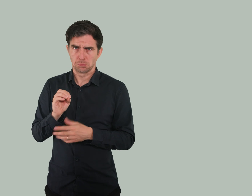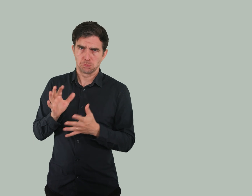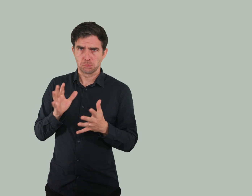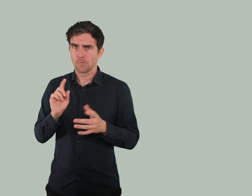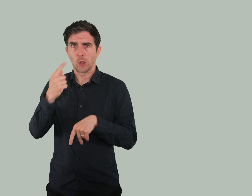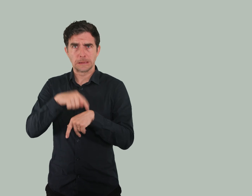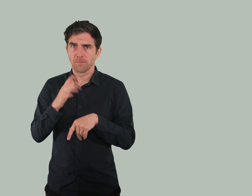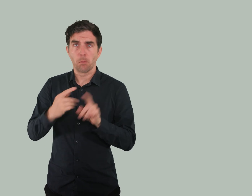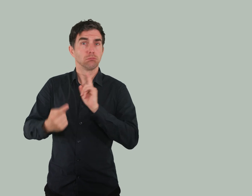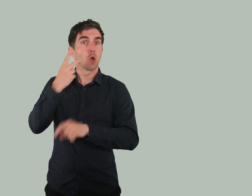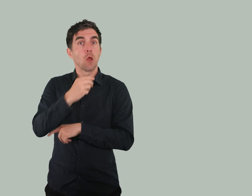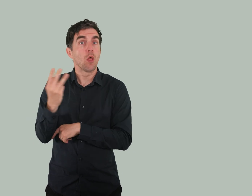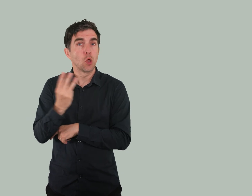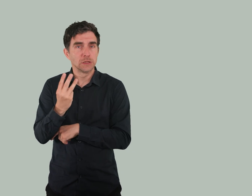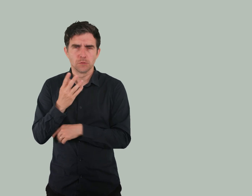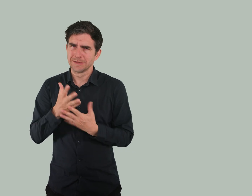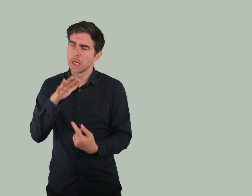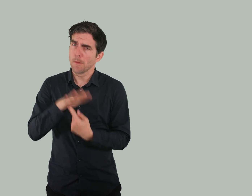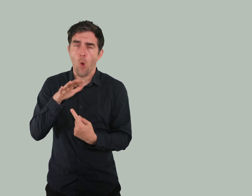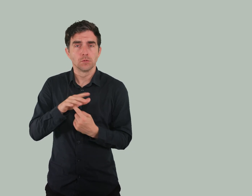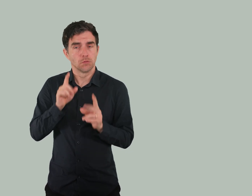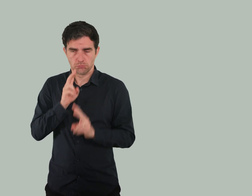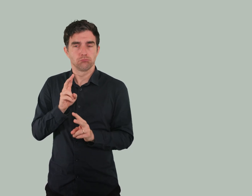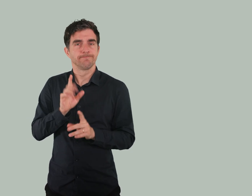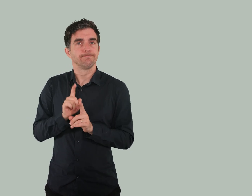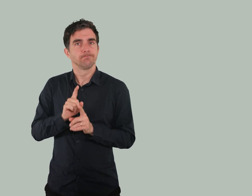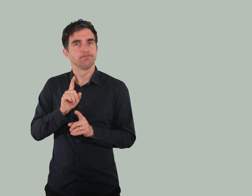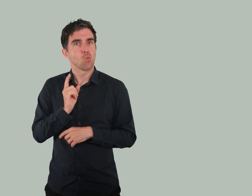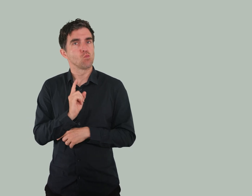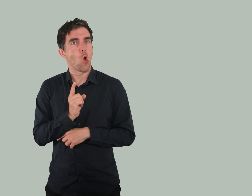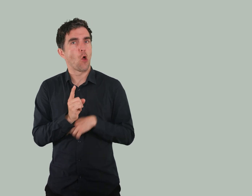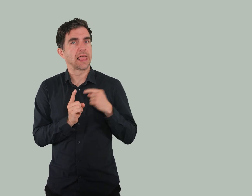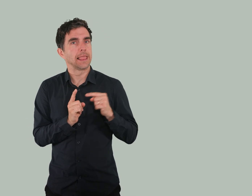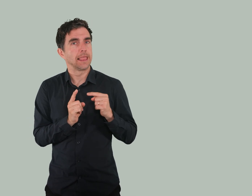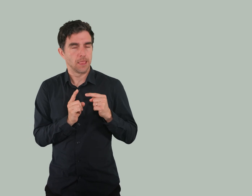for the first time since 2013. That is an important warning sign.